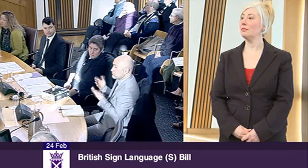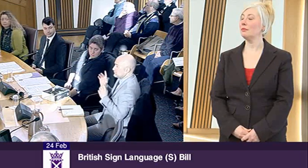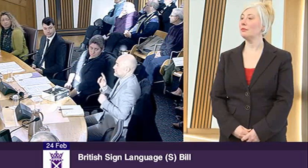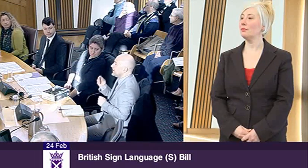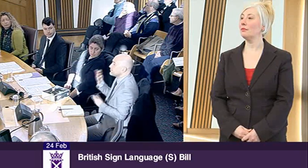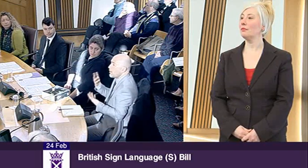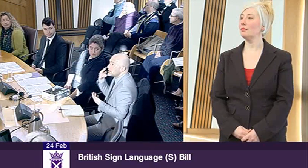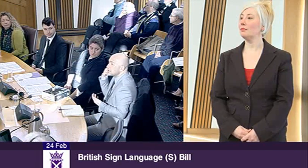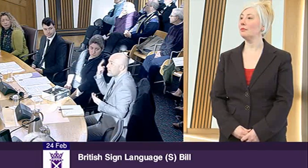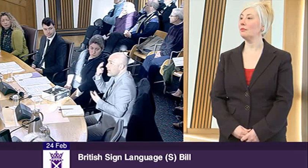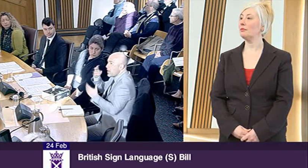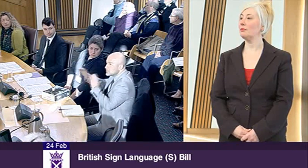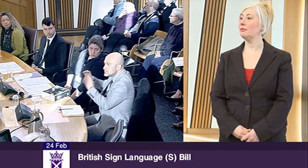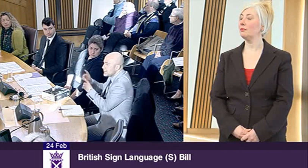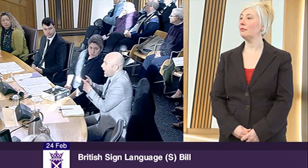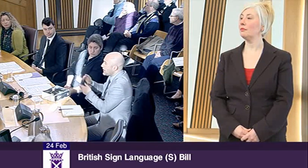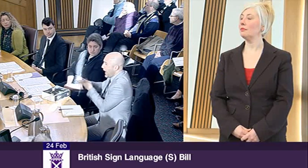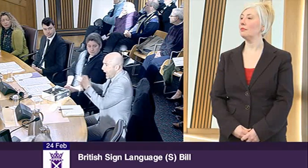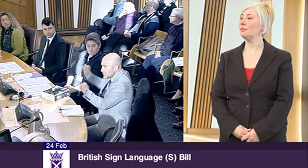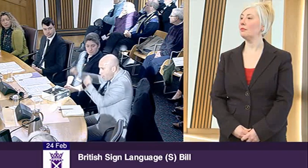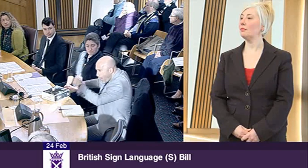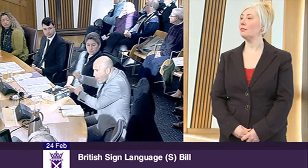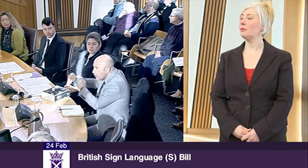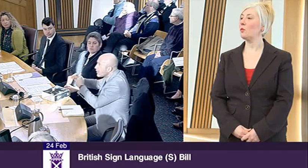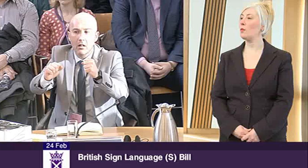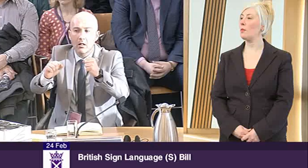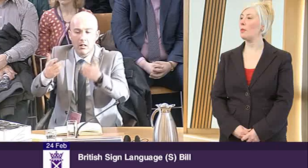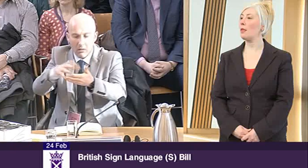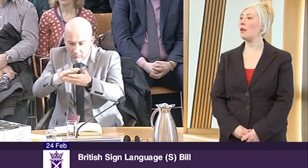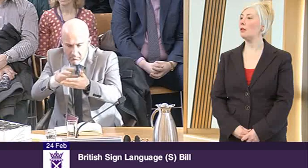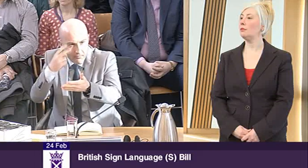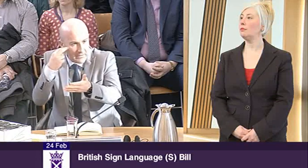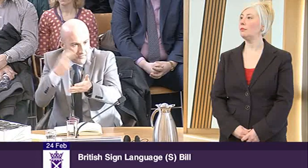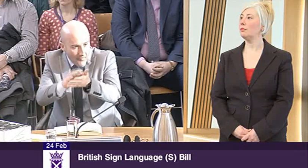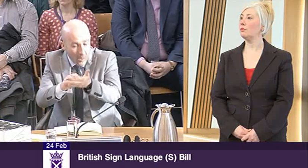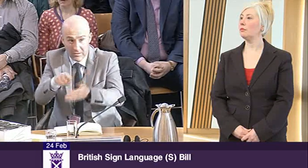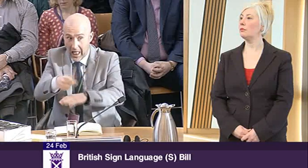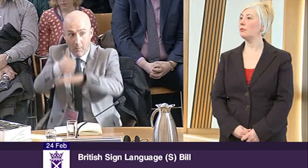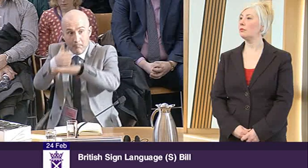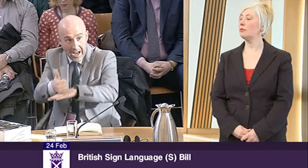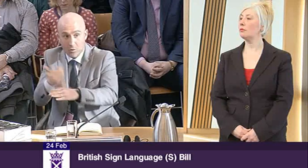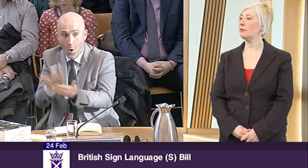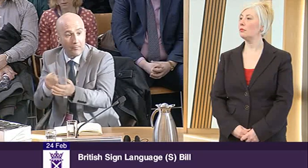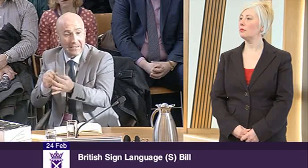Frankie McLean: Yes, I think that deafblind communication involves a hands-on, tactile